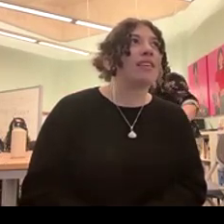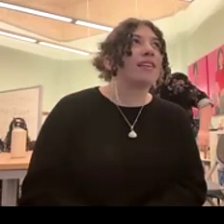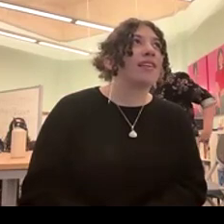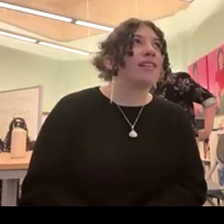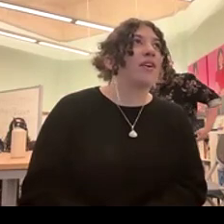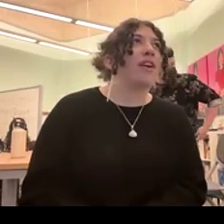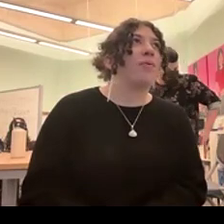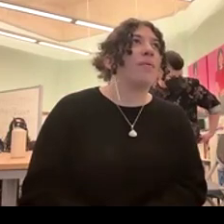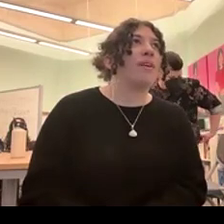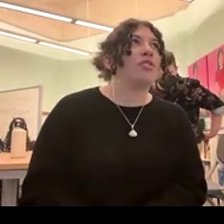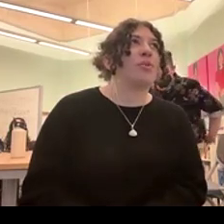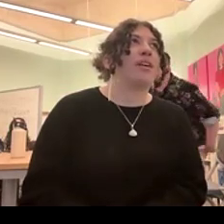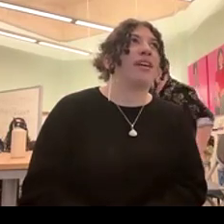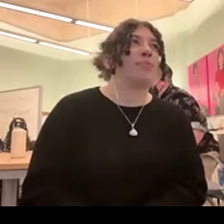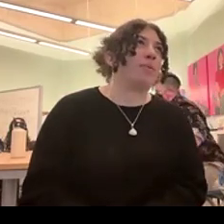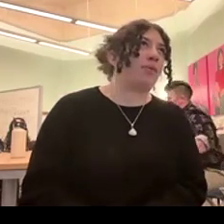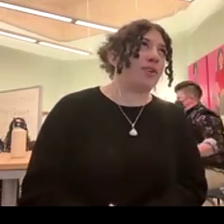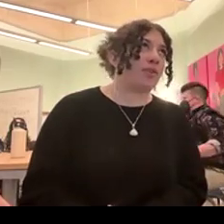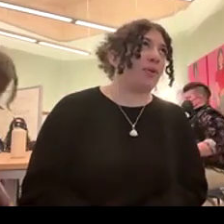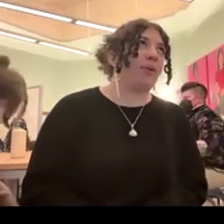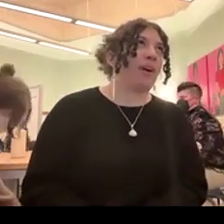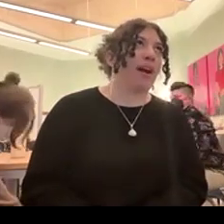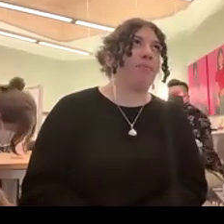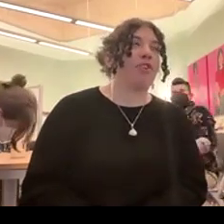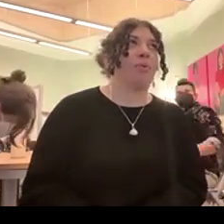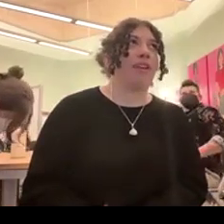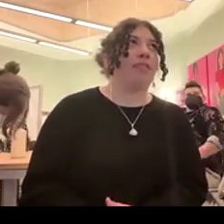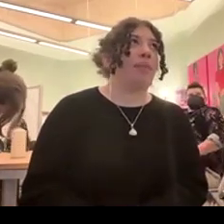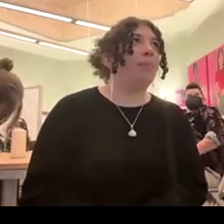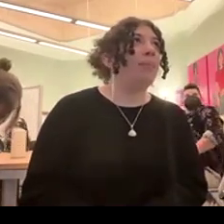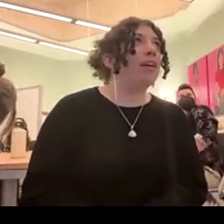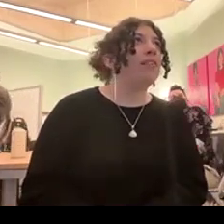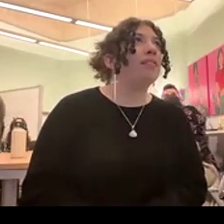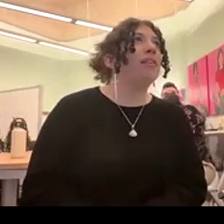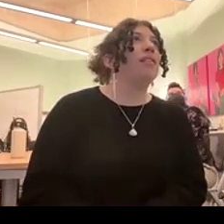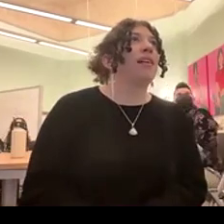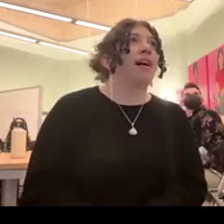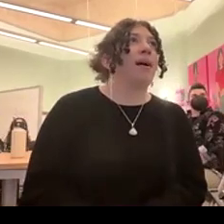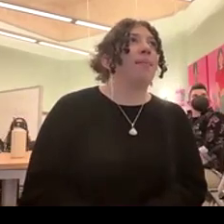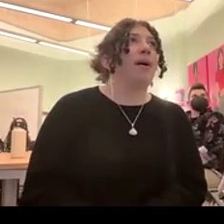So I didn't want to be discriminated against right before,